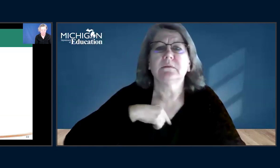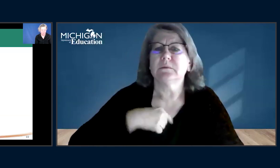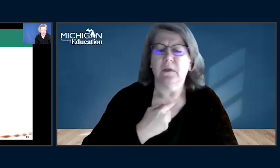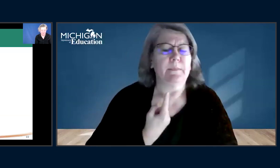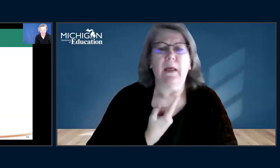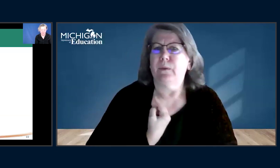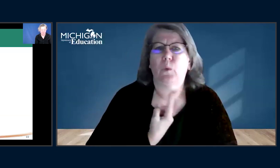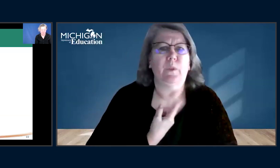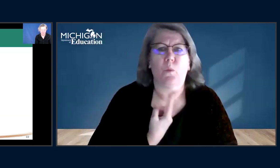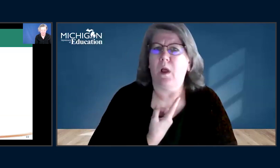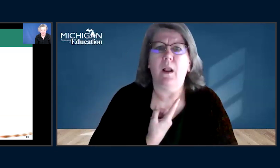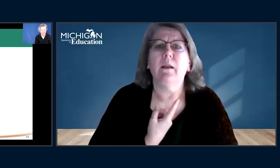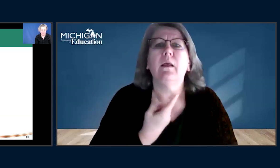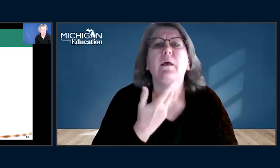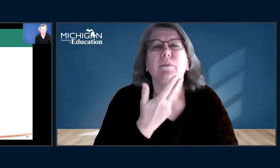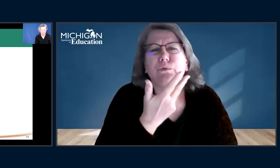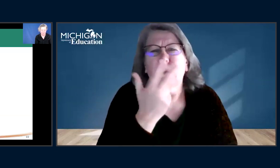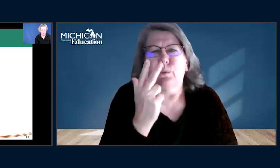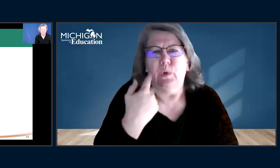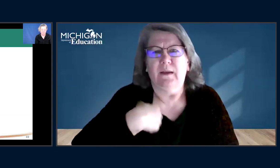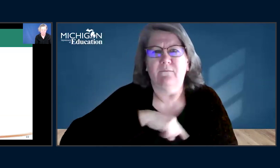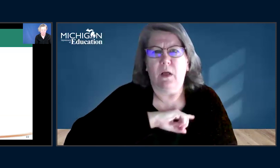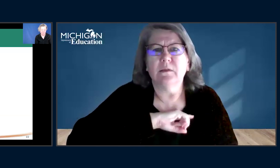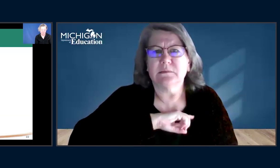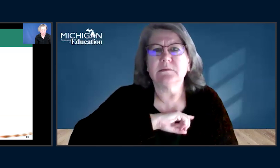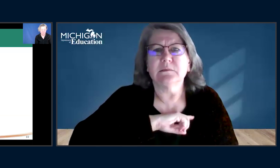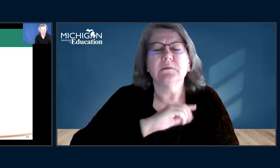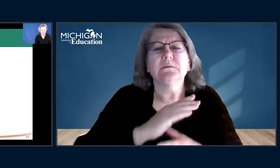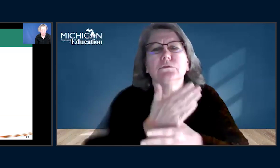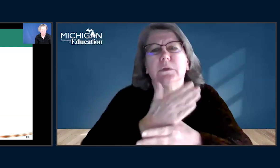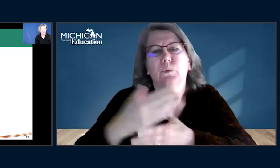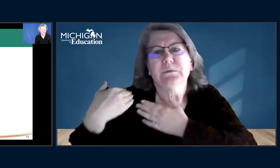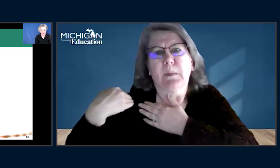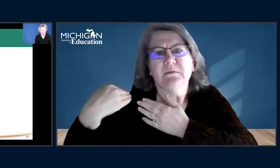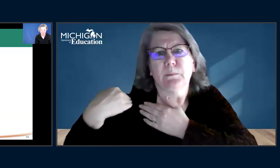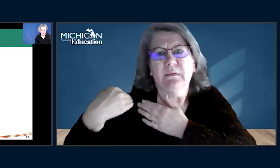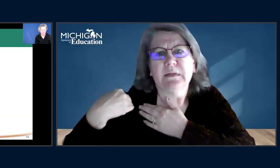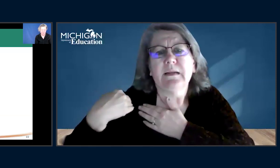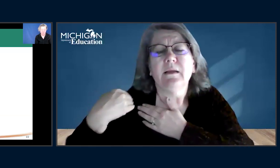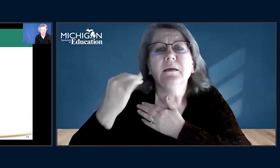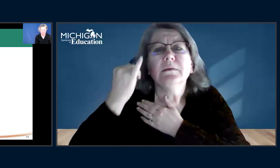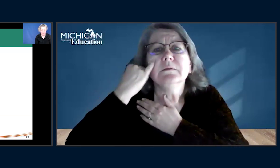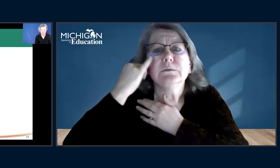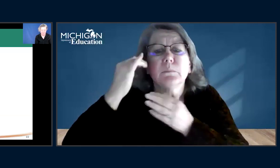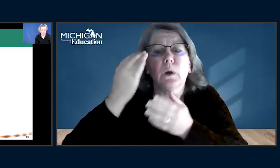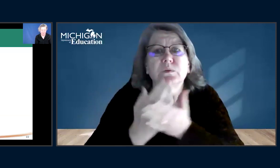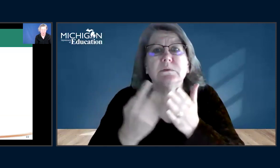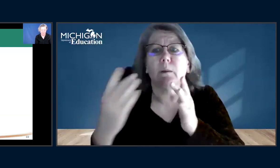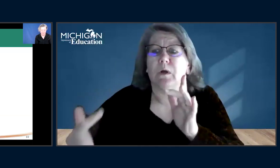and staff school personnel that contacts us. I am not the only one with that. There is three of us. There are three of us that do share that responsibility